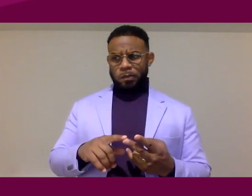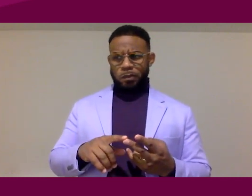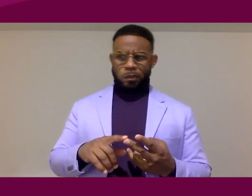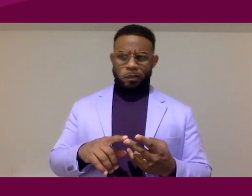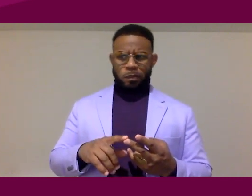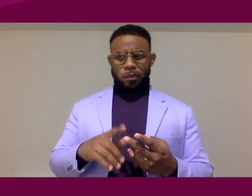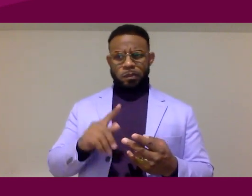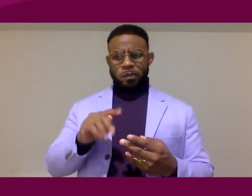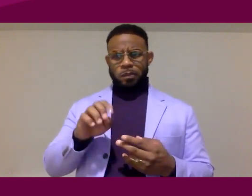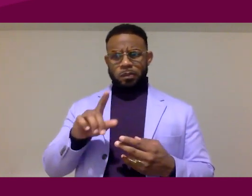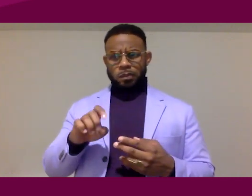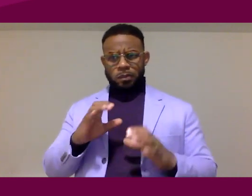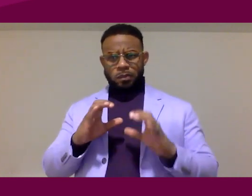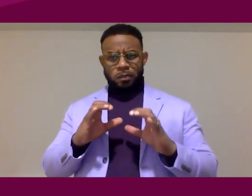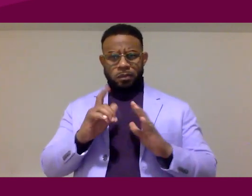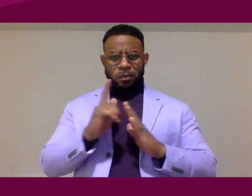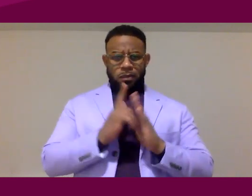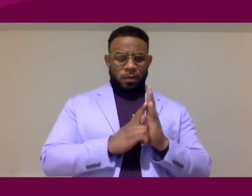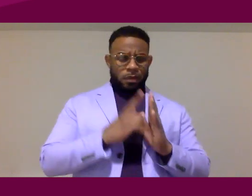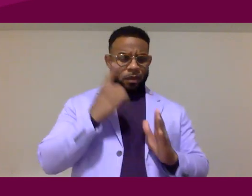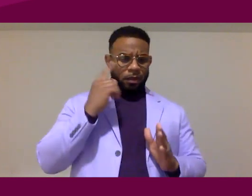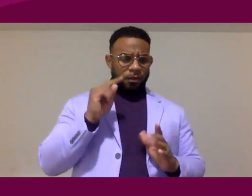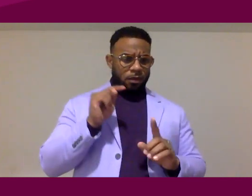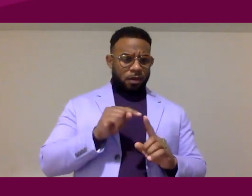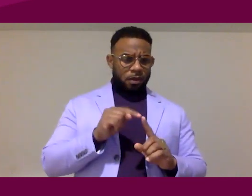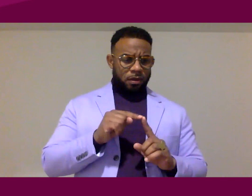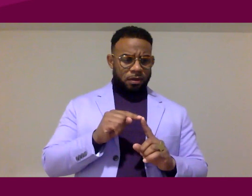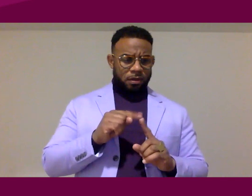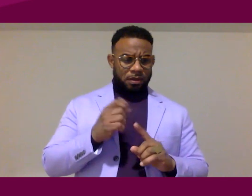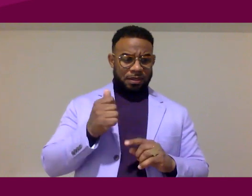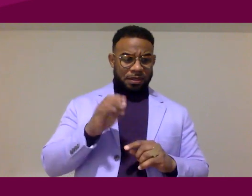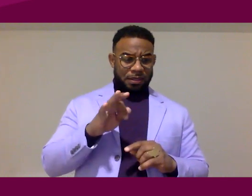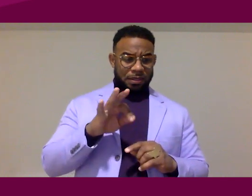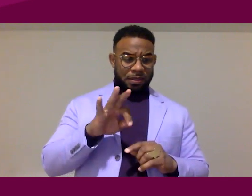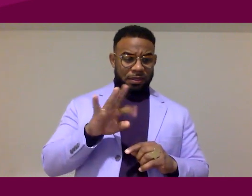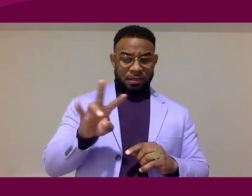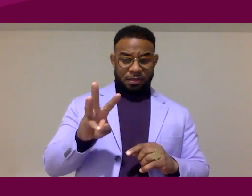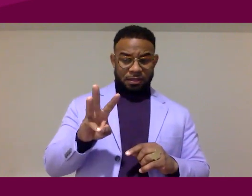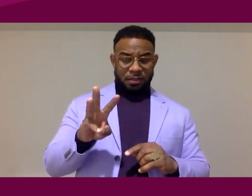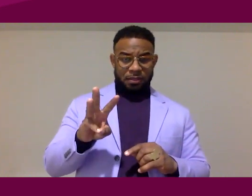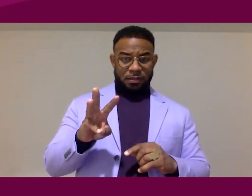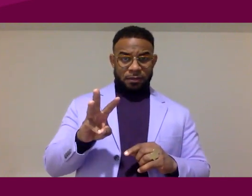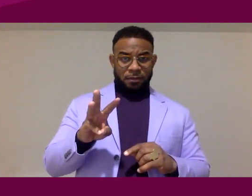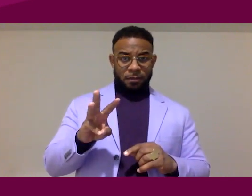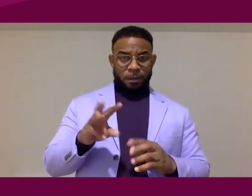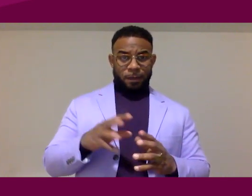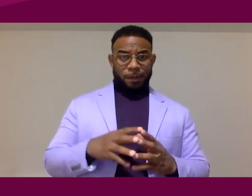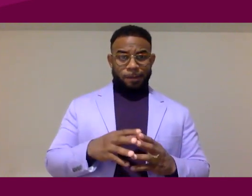Telecommunications Act of 1996.